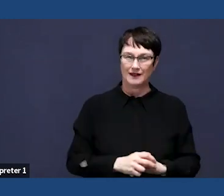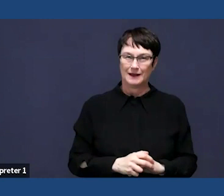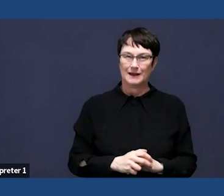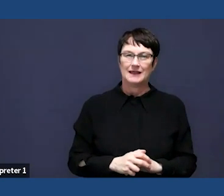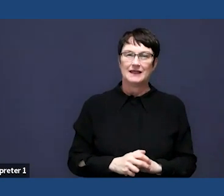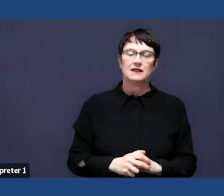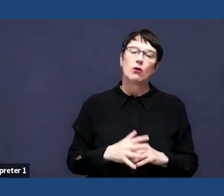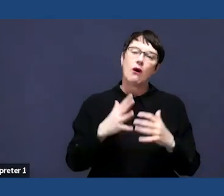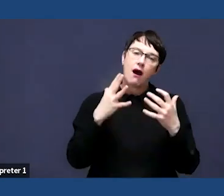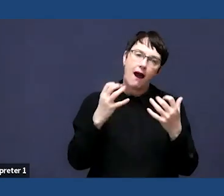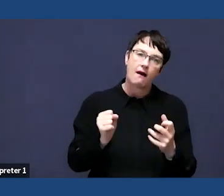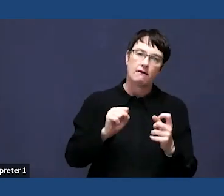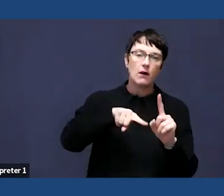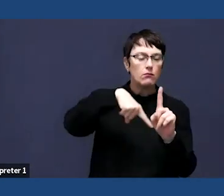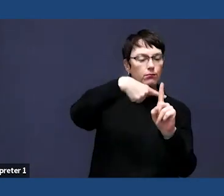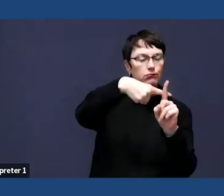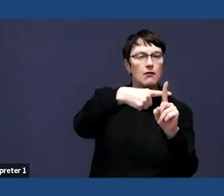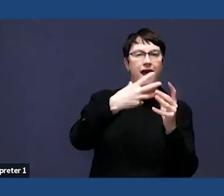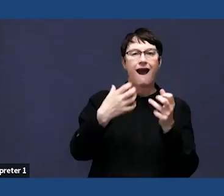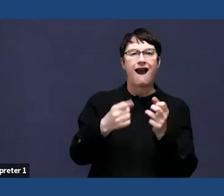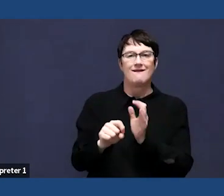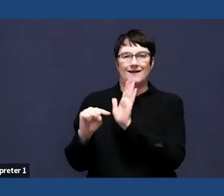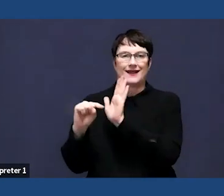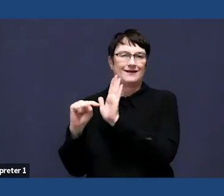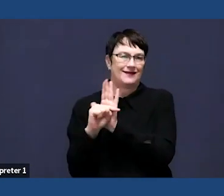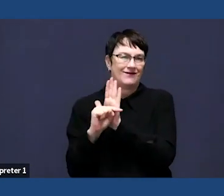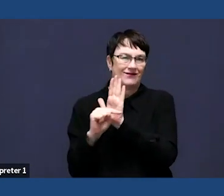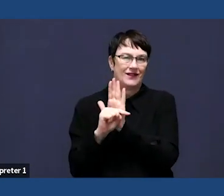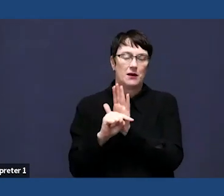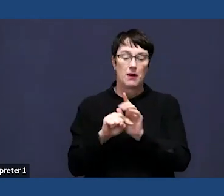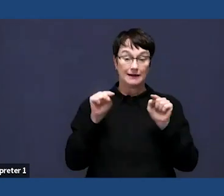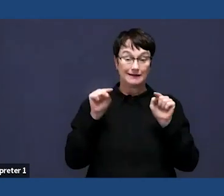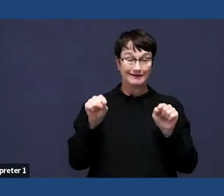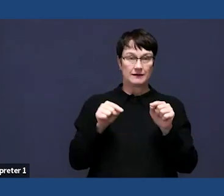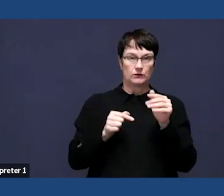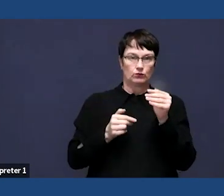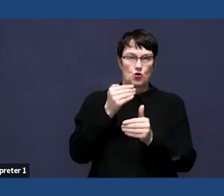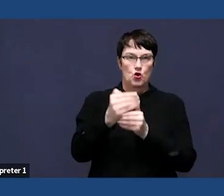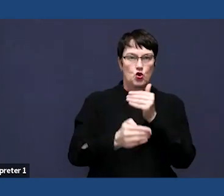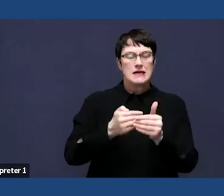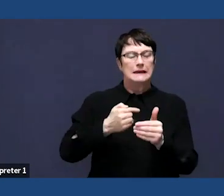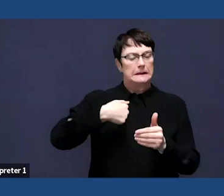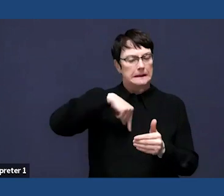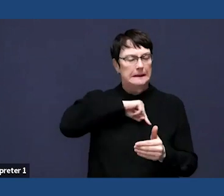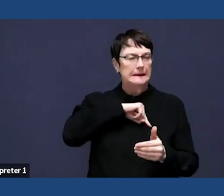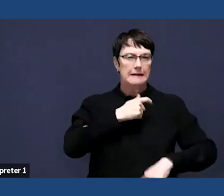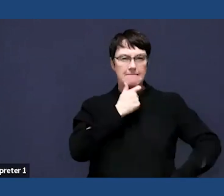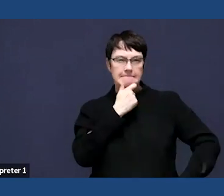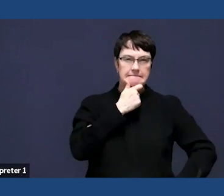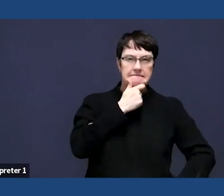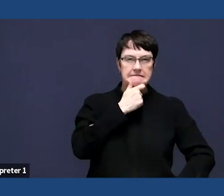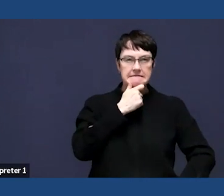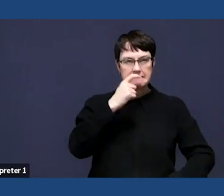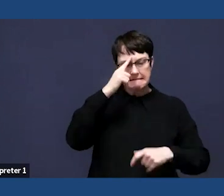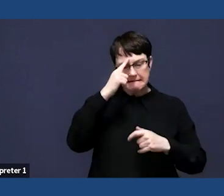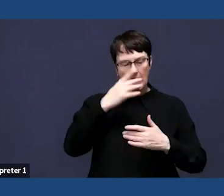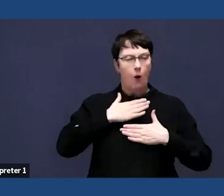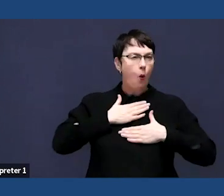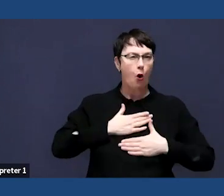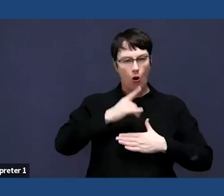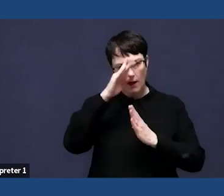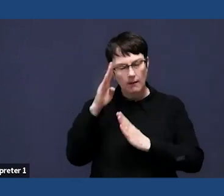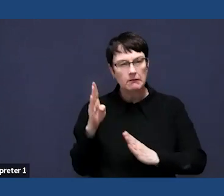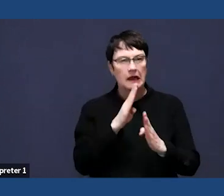Although states are to promote, detect and respect and fulfill human rights, there is